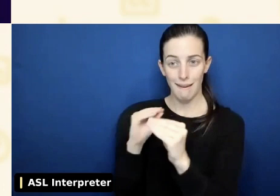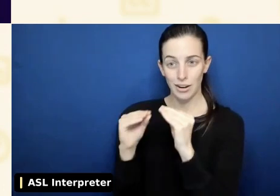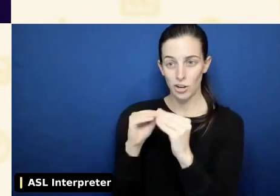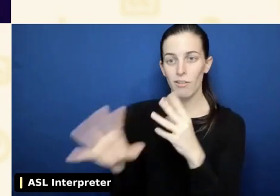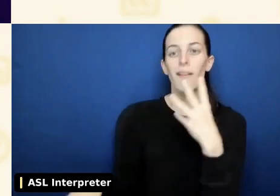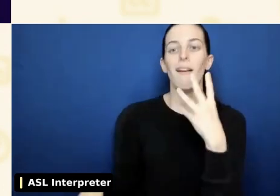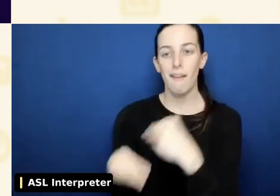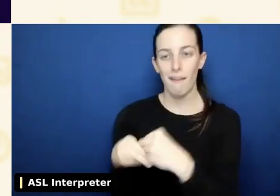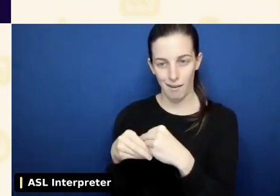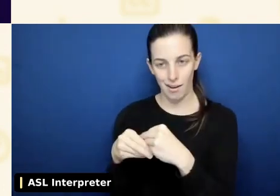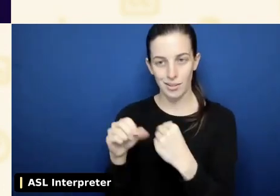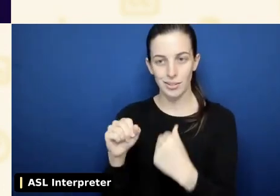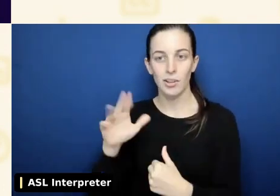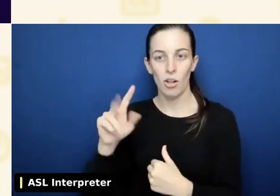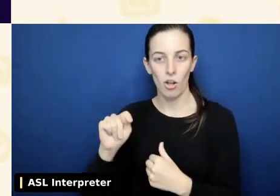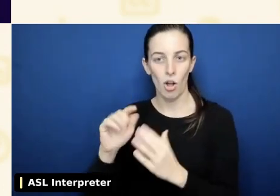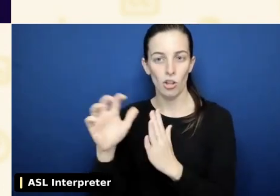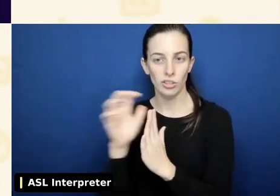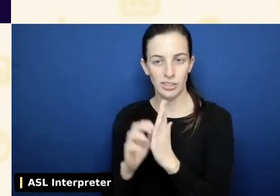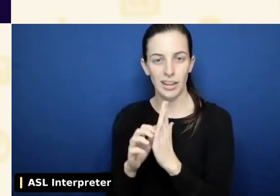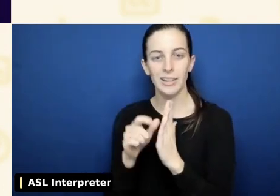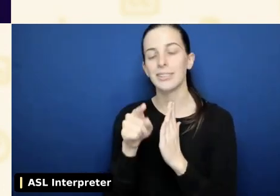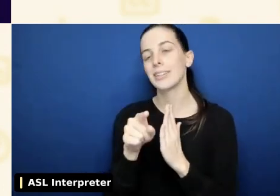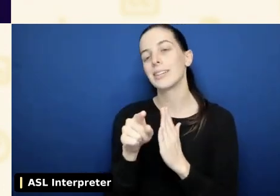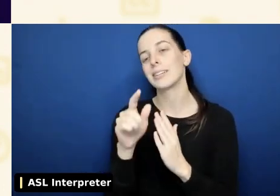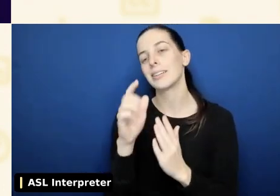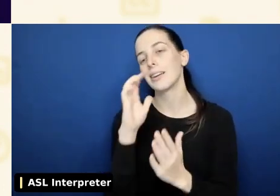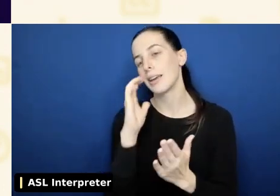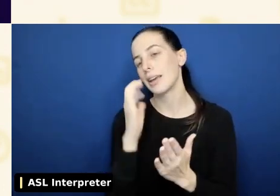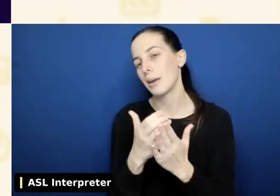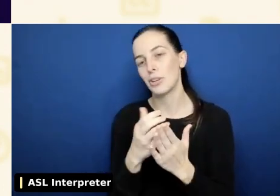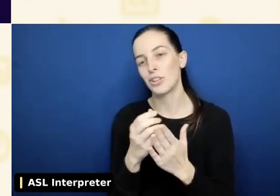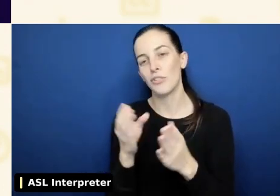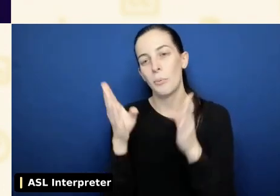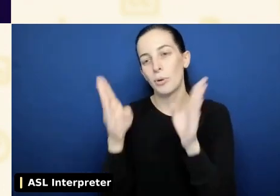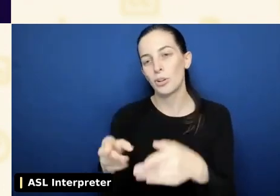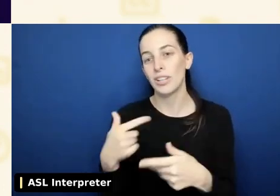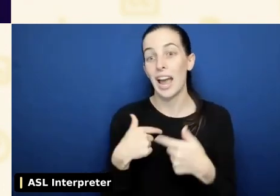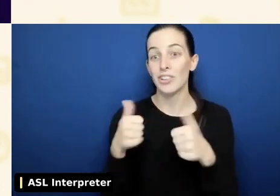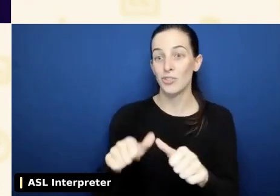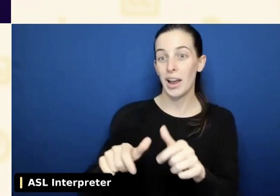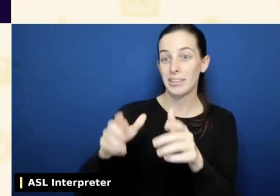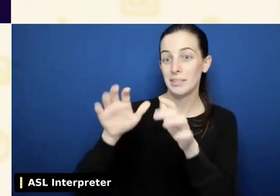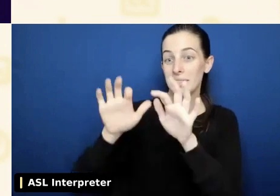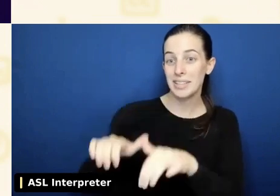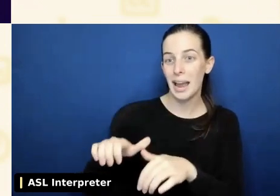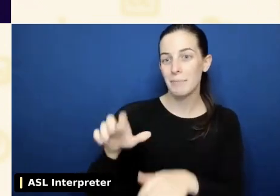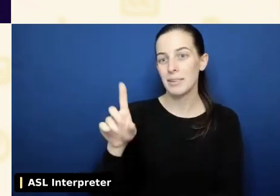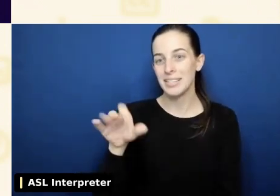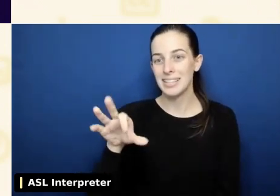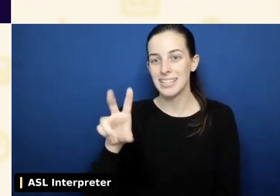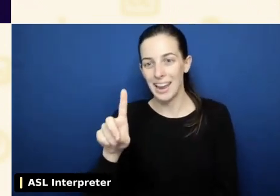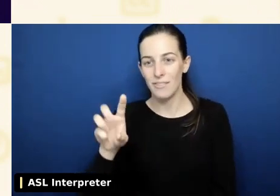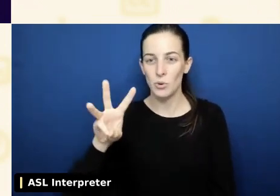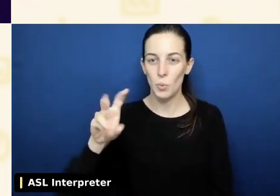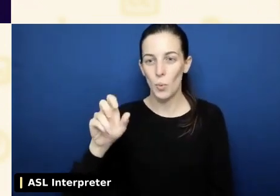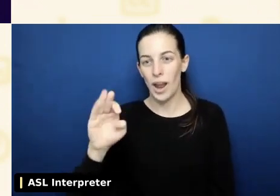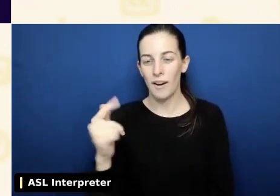So I'm writing... This is an image of a person. I tried to type David wearing a suit. I had a typo, so I fixed it. And I hit Save.